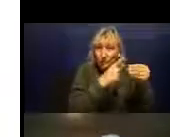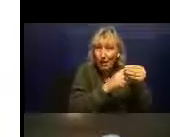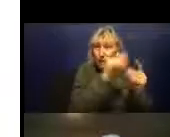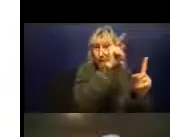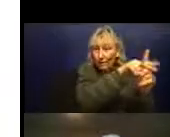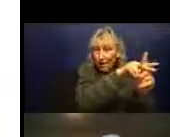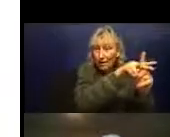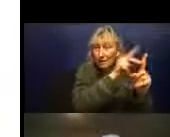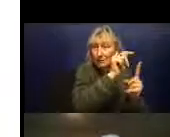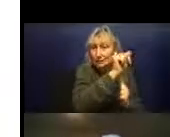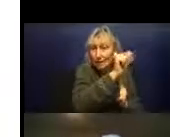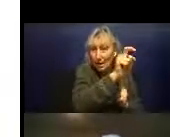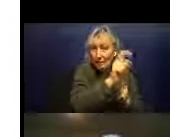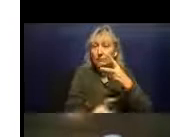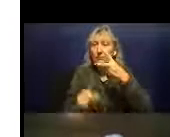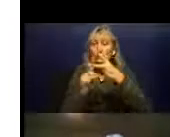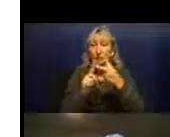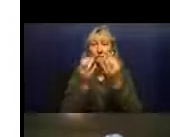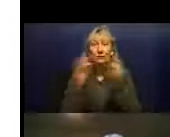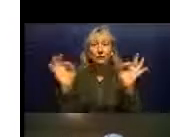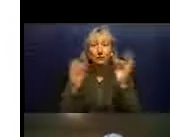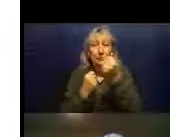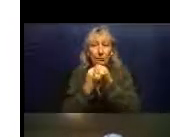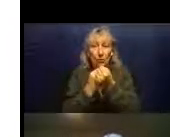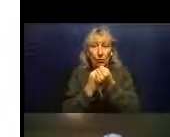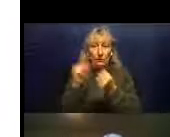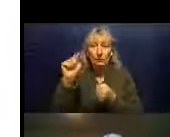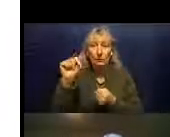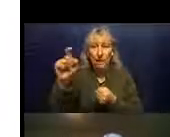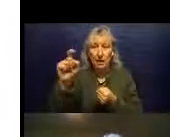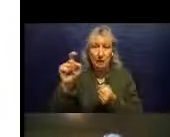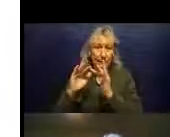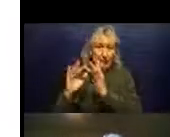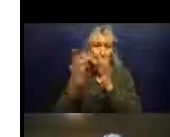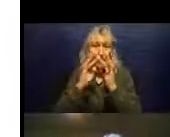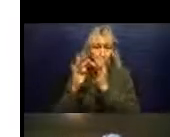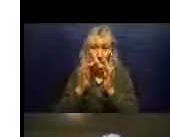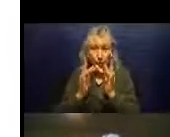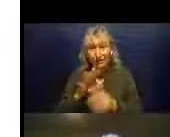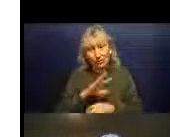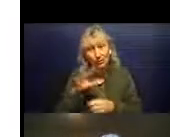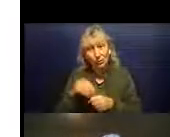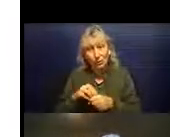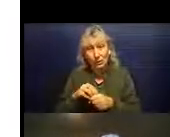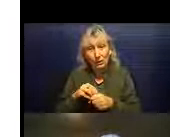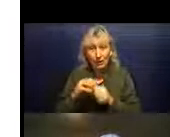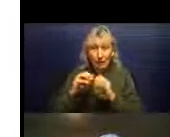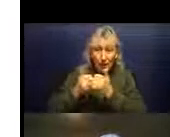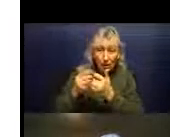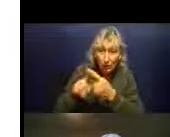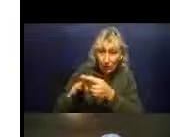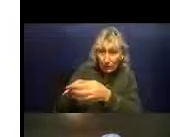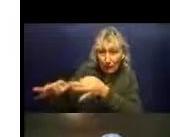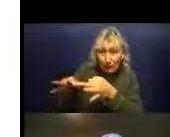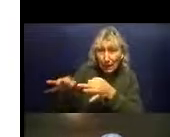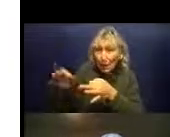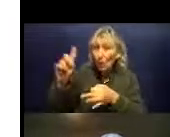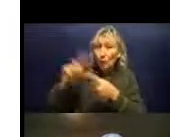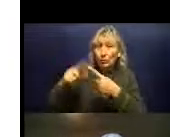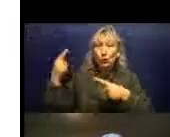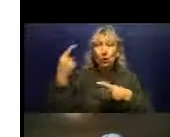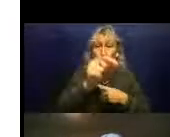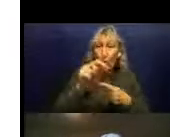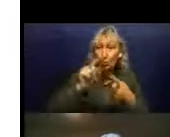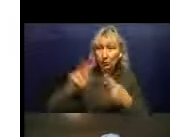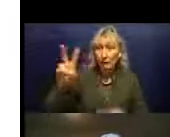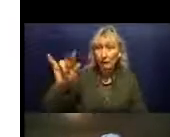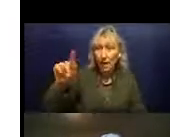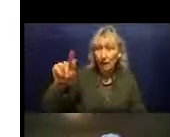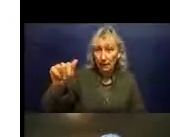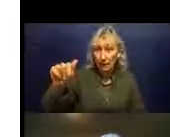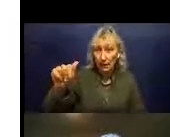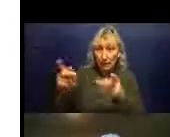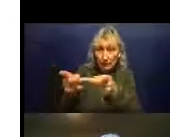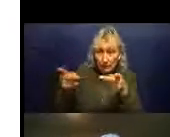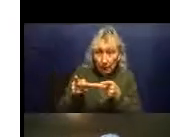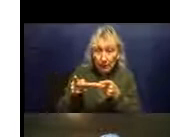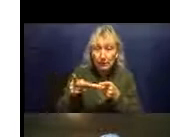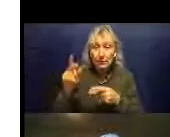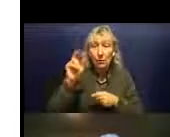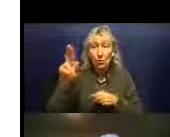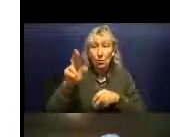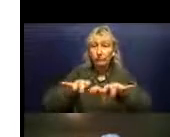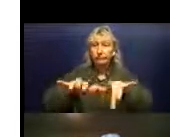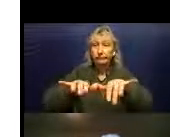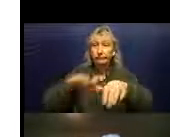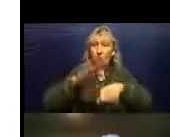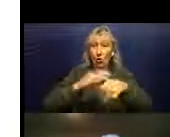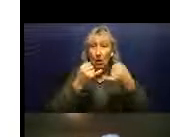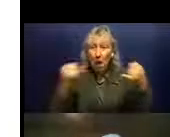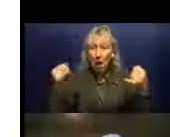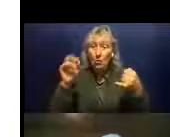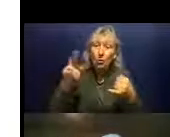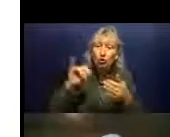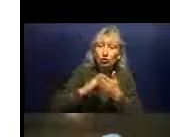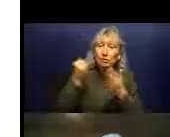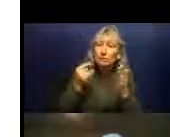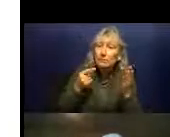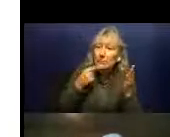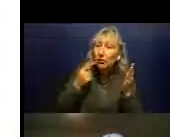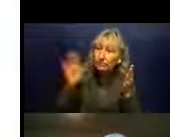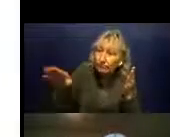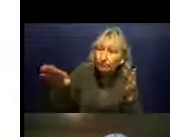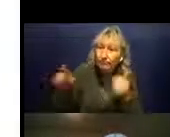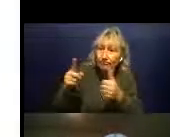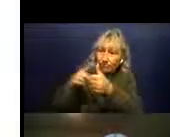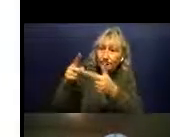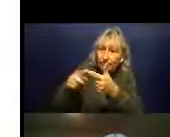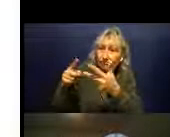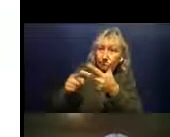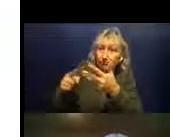But then, you're able to help people directly fill their taxes could be a tax navigation or you're offering basic awareness about filing taxes, and then that at the end of the spectrum finally is